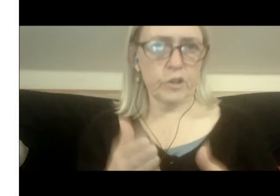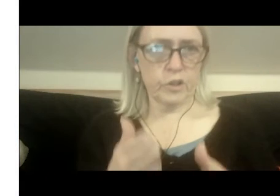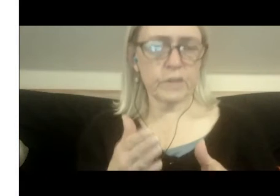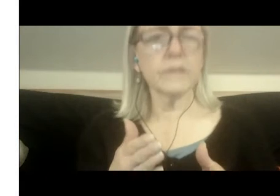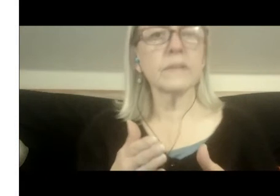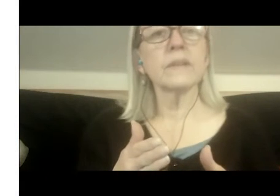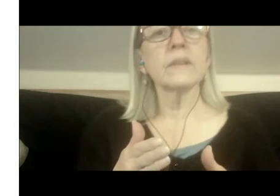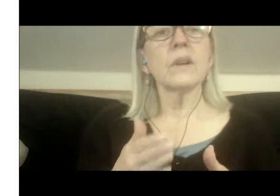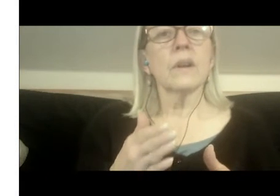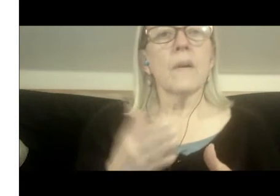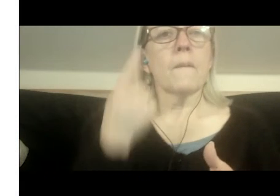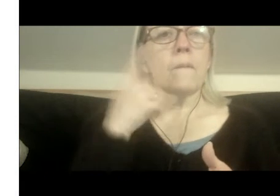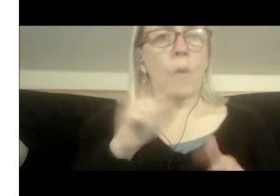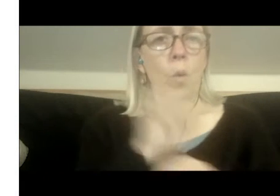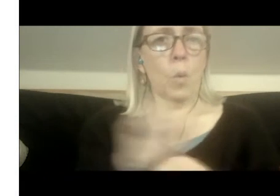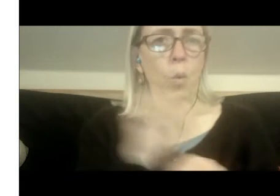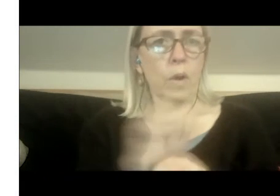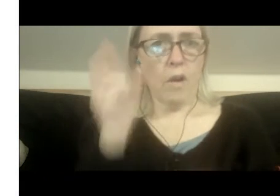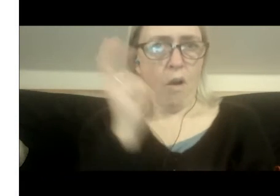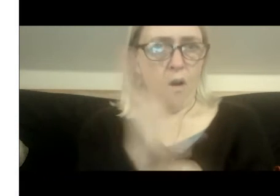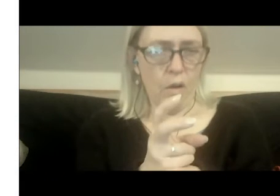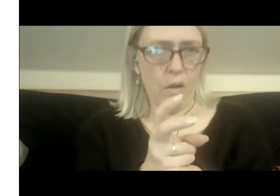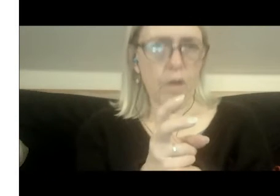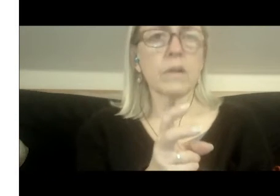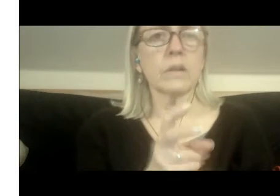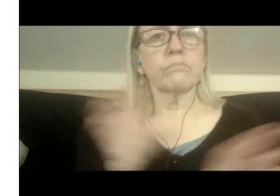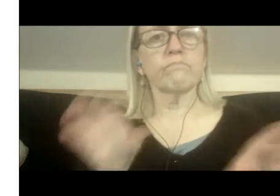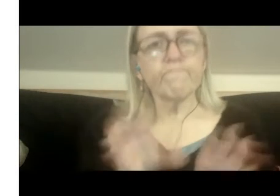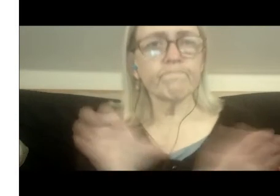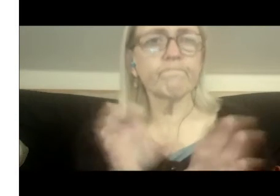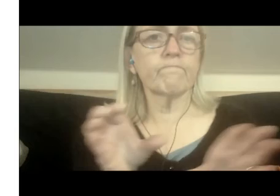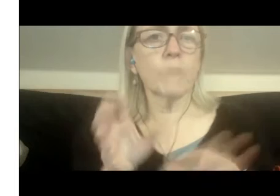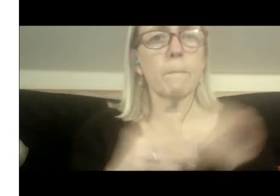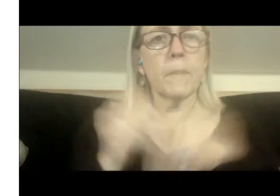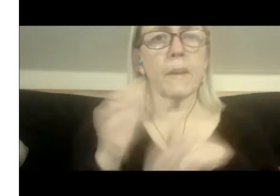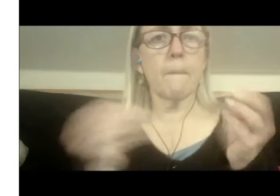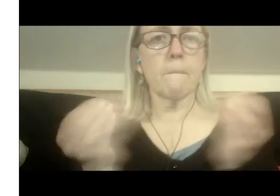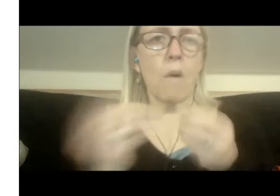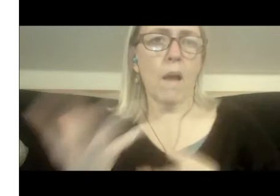Dara Bayer from the Transformative Justice Program in Campus Life and Student Services